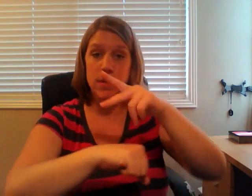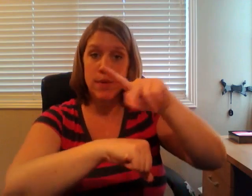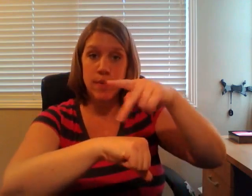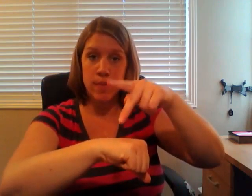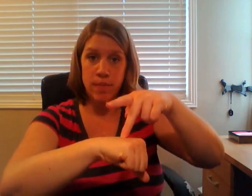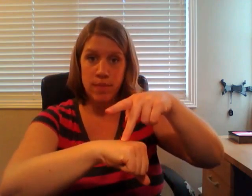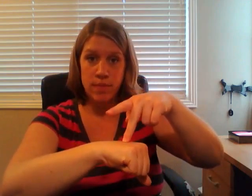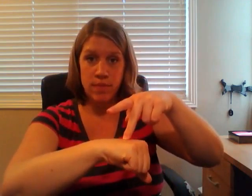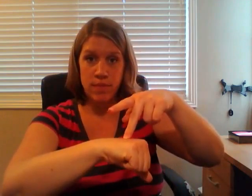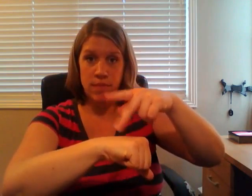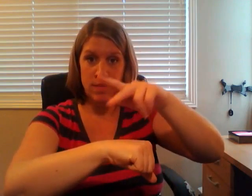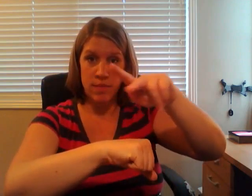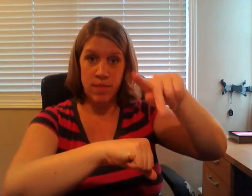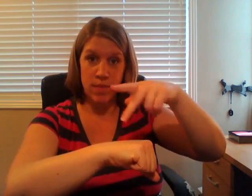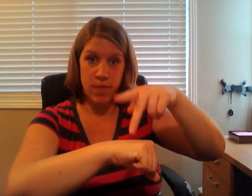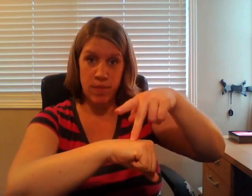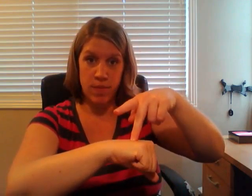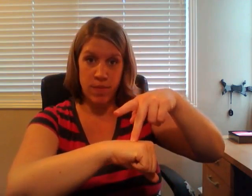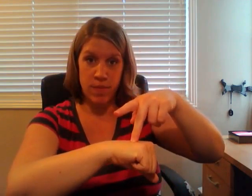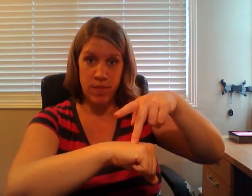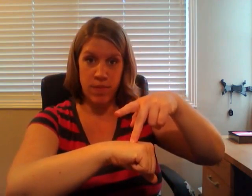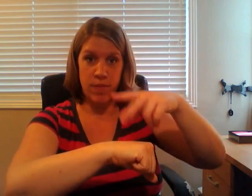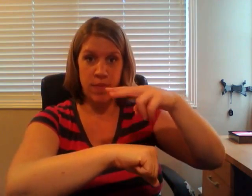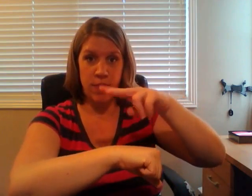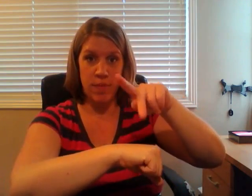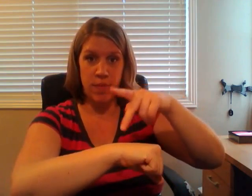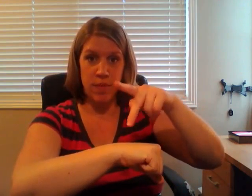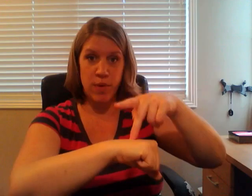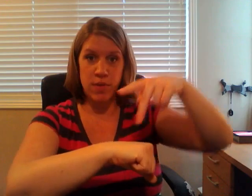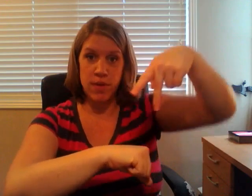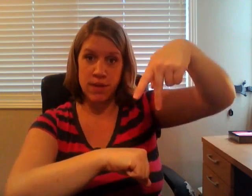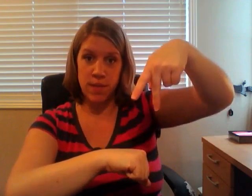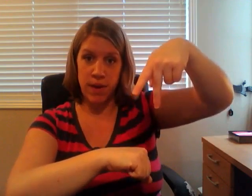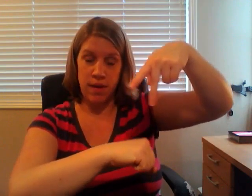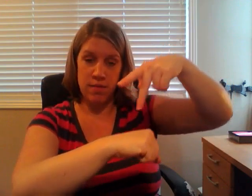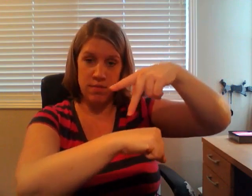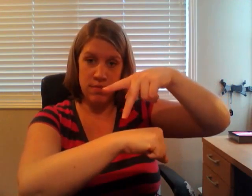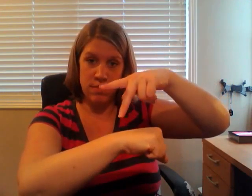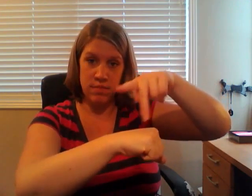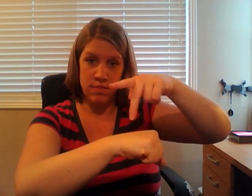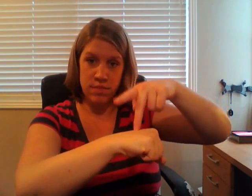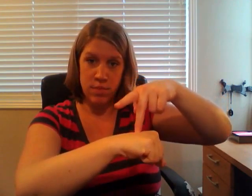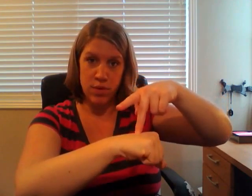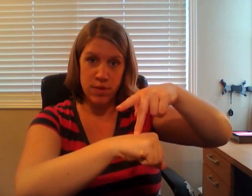Principal